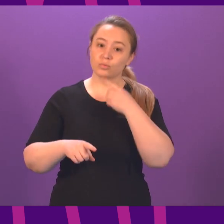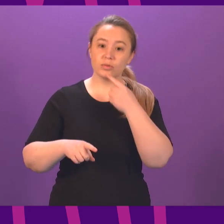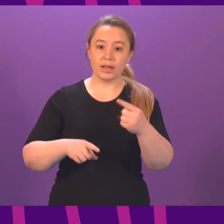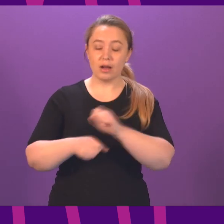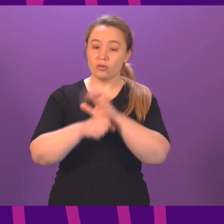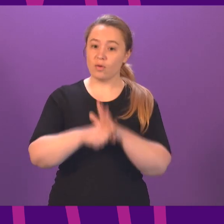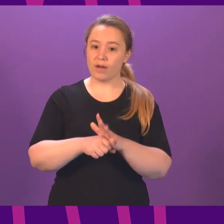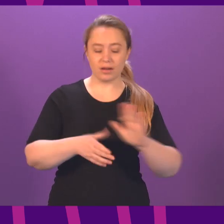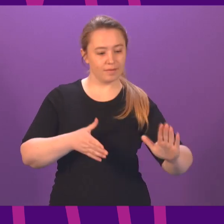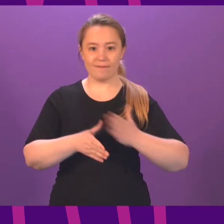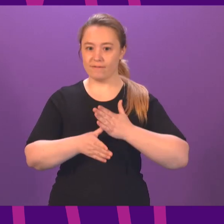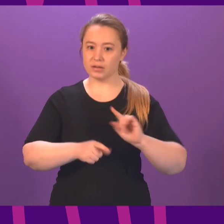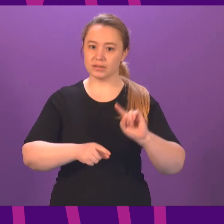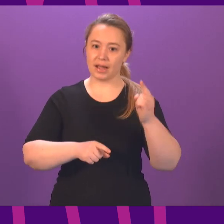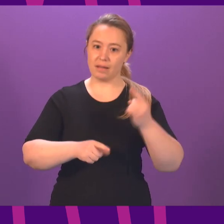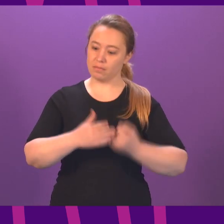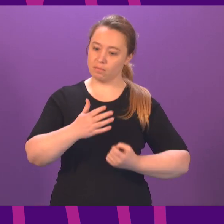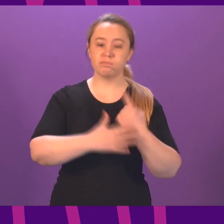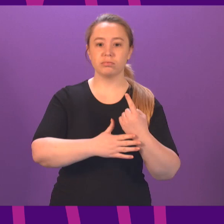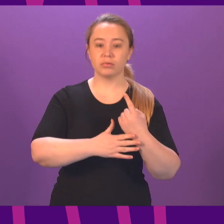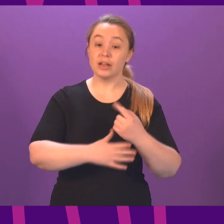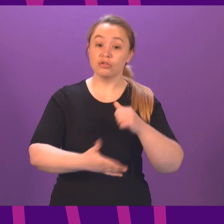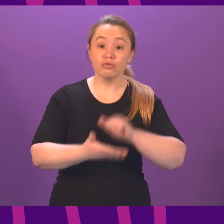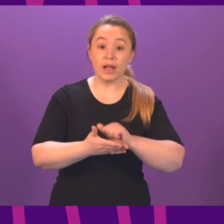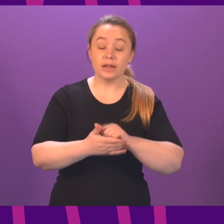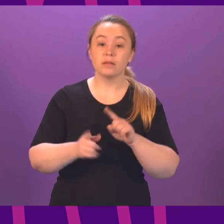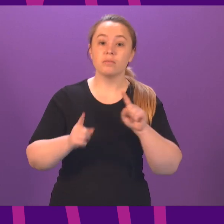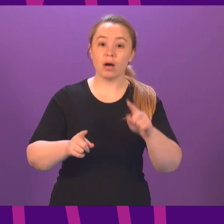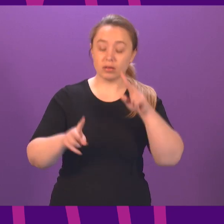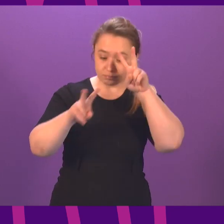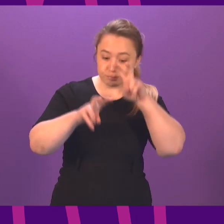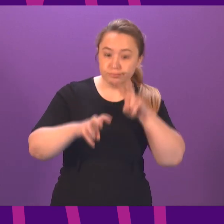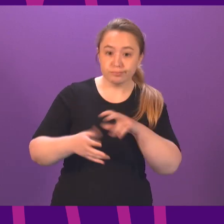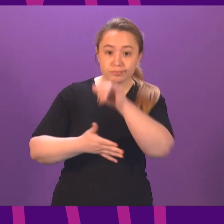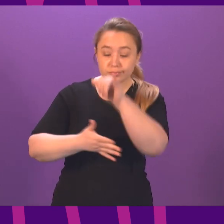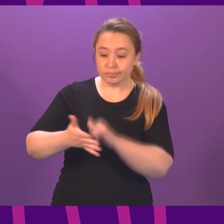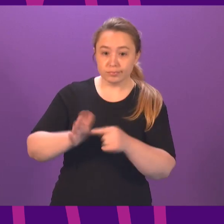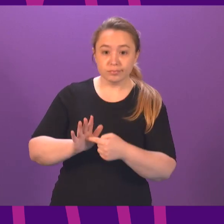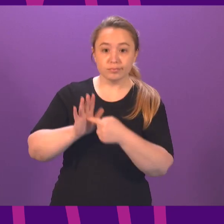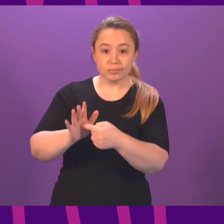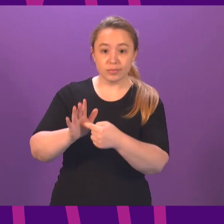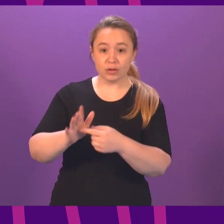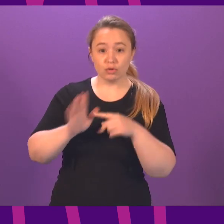and she is right. However, the report that has been published today makes it clear that a pandemic should have been anticipated.